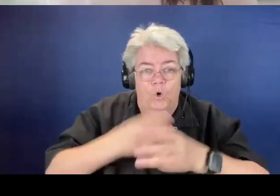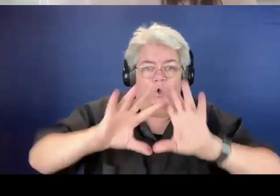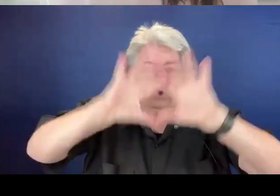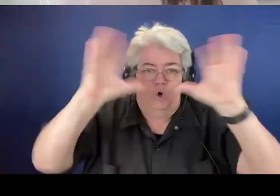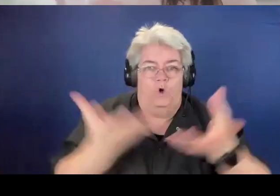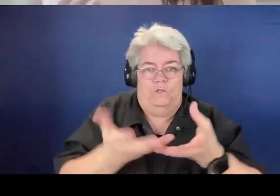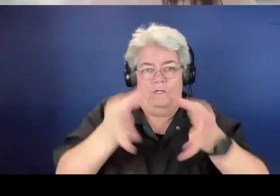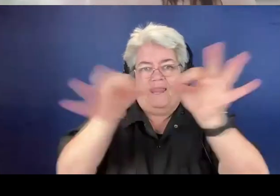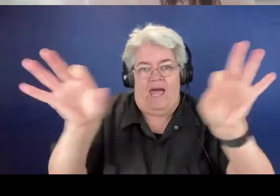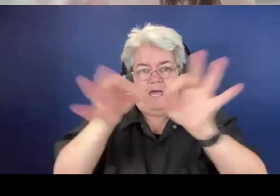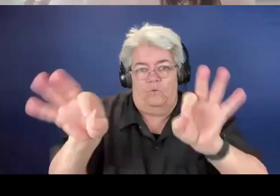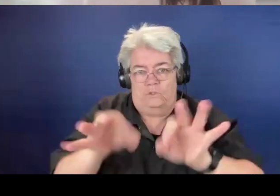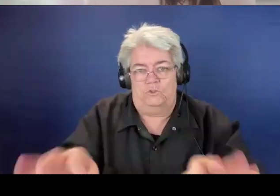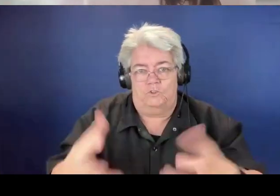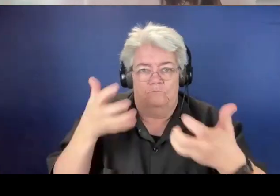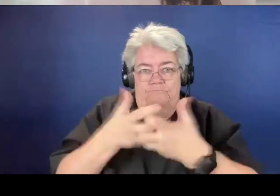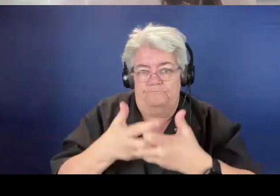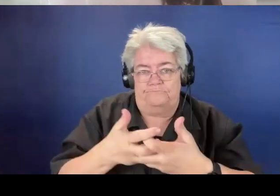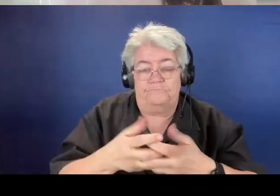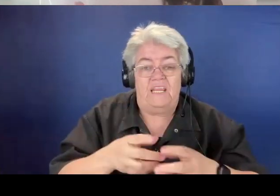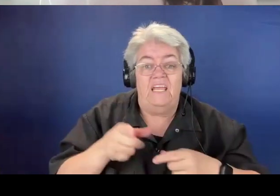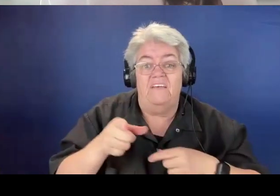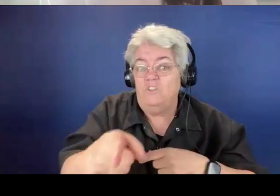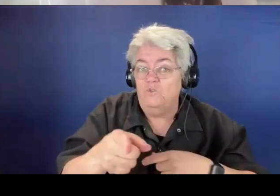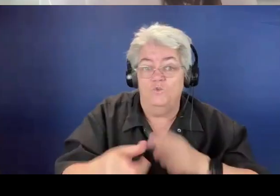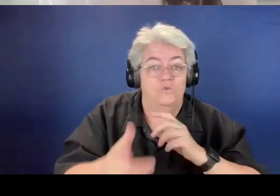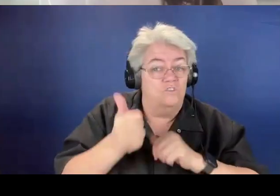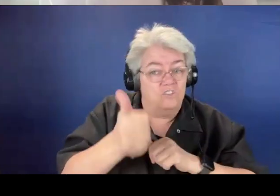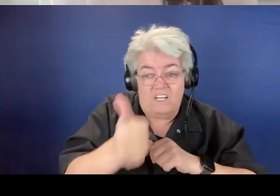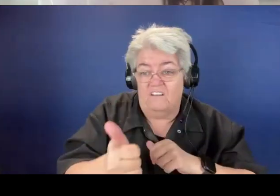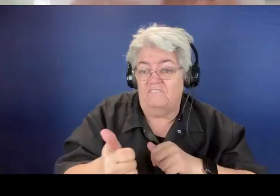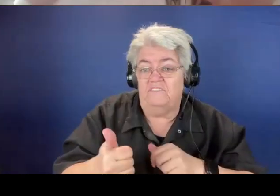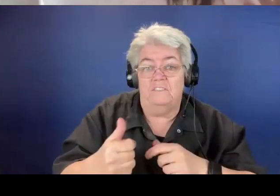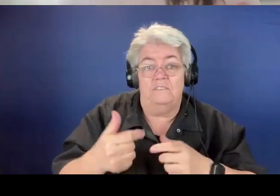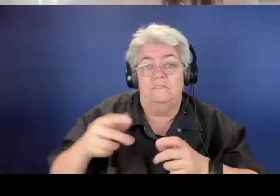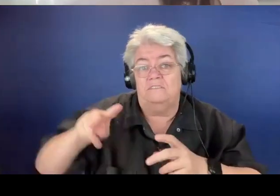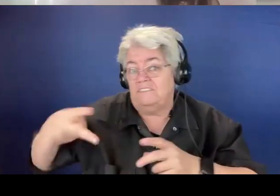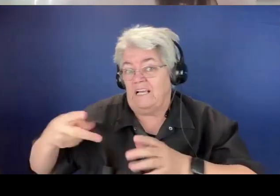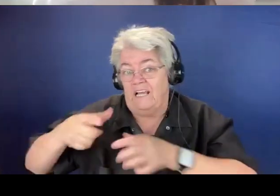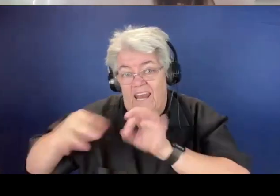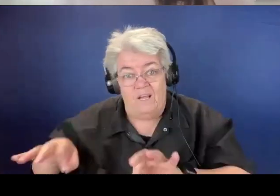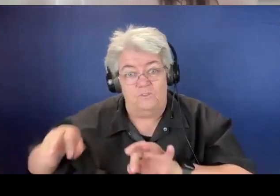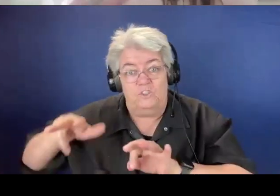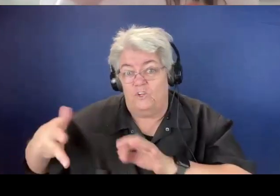If you're unable to support those additional languages that the child is exposed to, there are options.